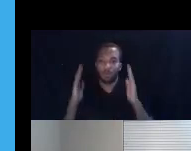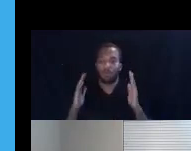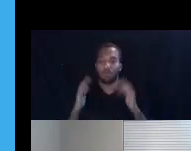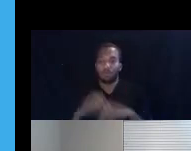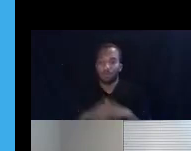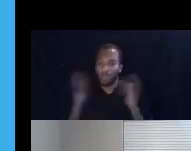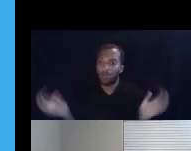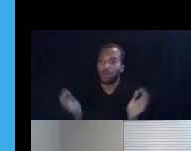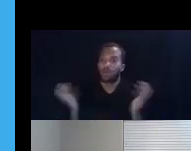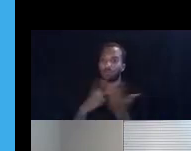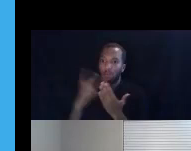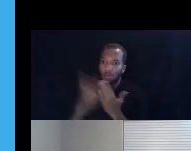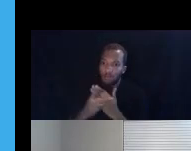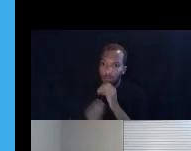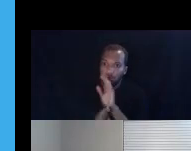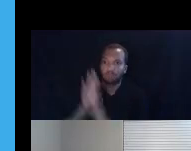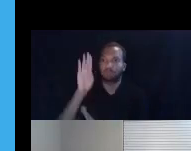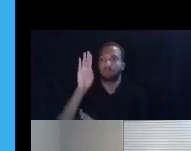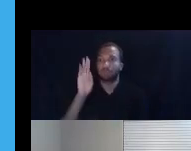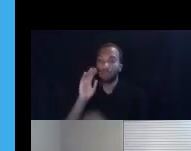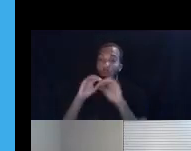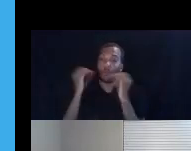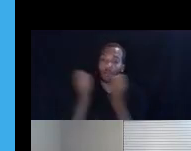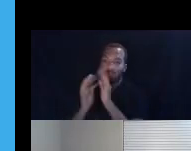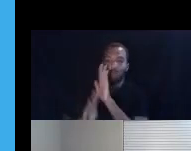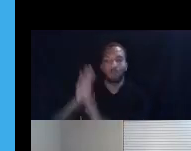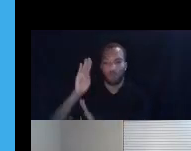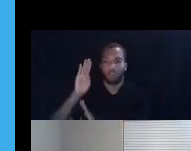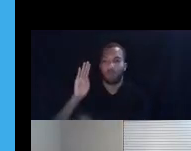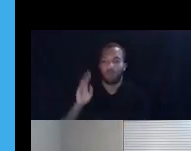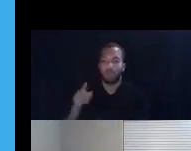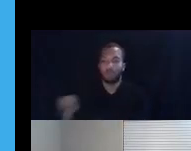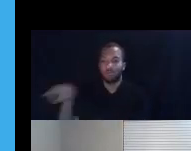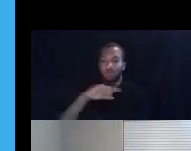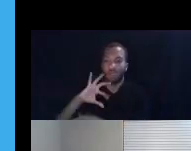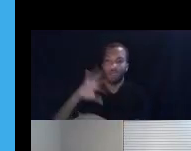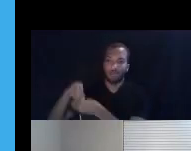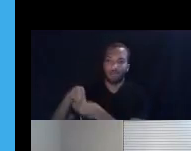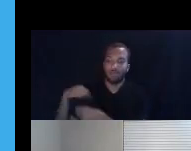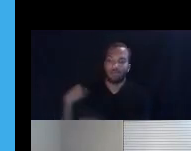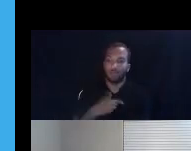And I'll say organizational development efforts that they're engaged in to really align their work